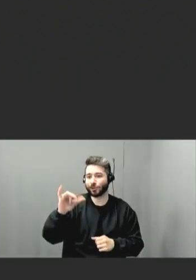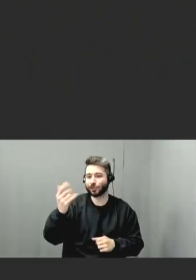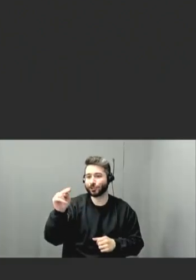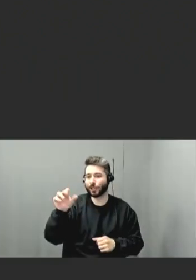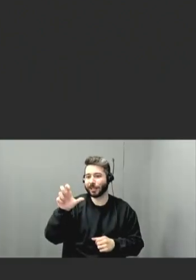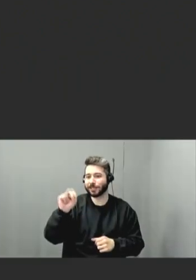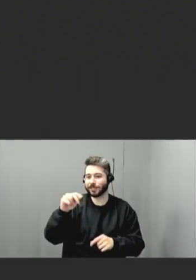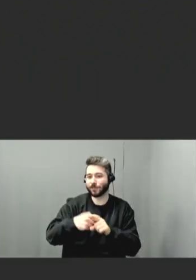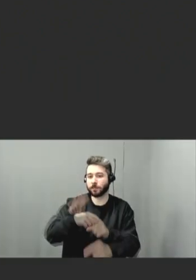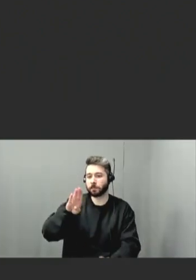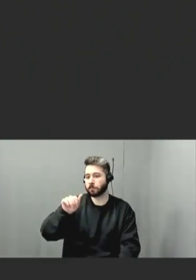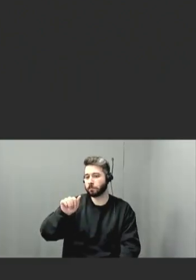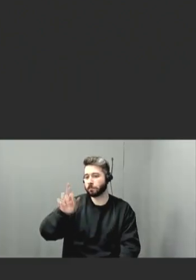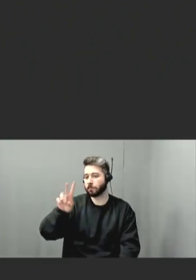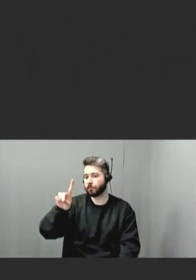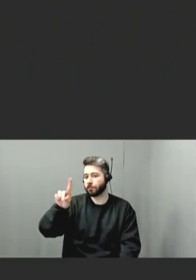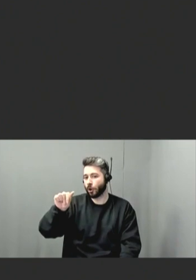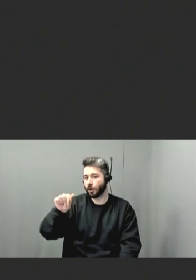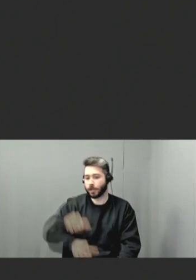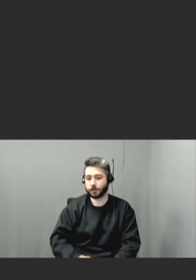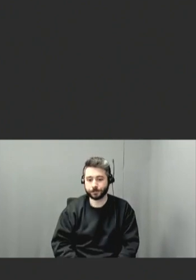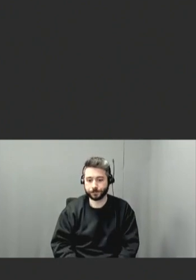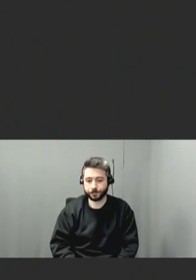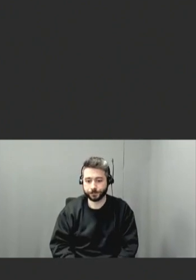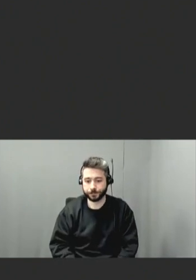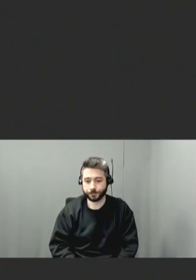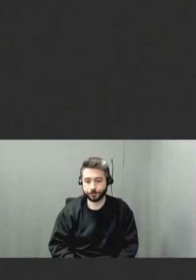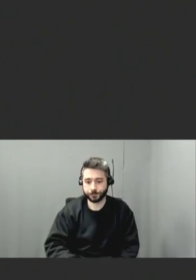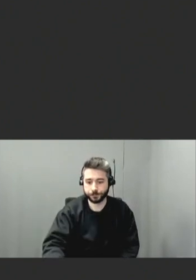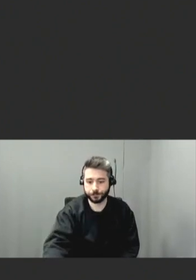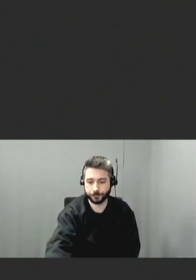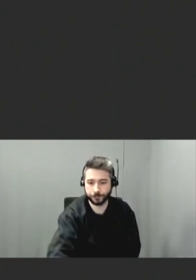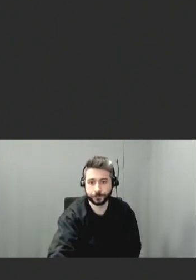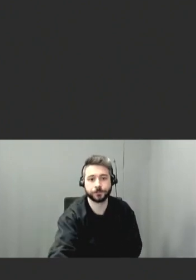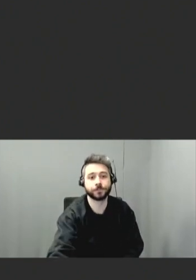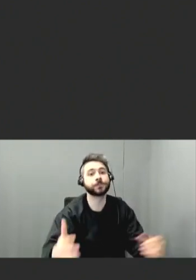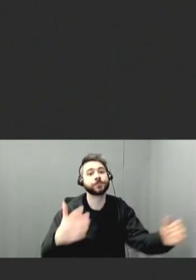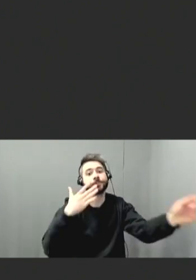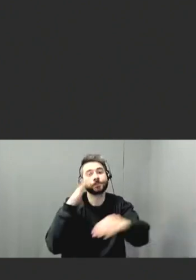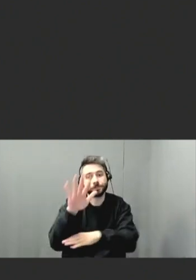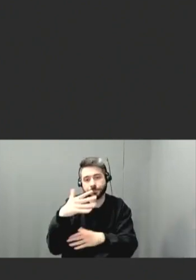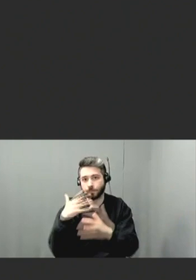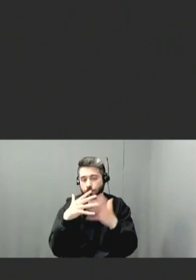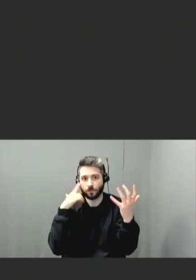Robert Johnson: Good afternoon. Thank you so much for this opportunity.